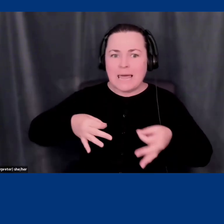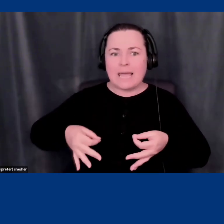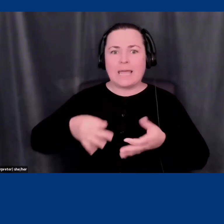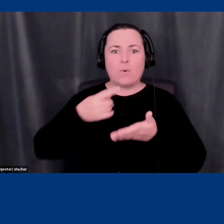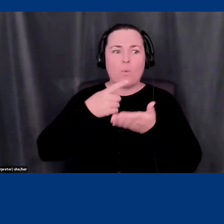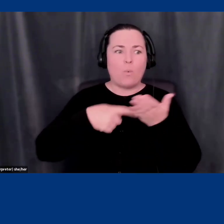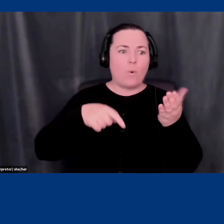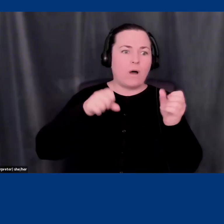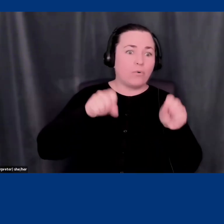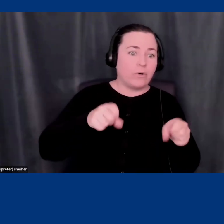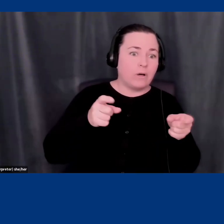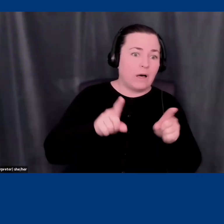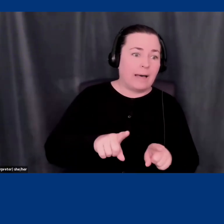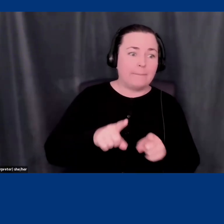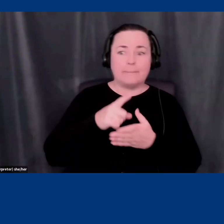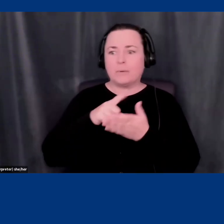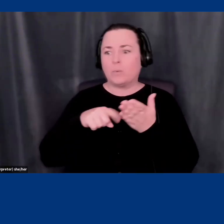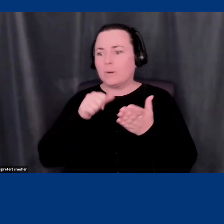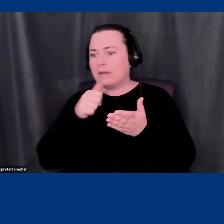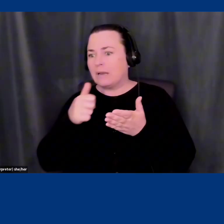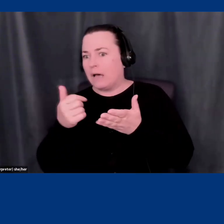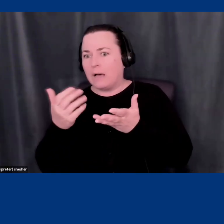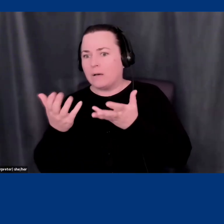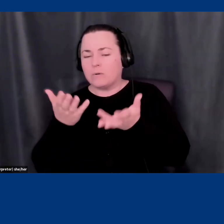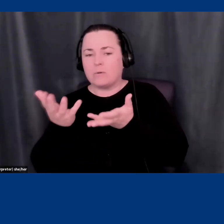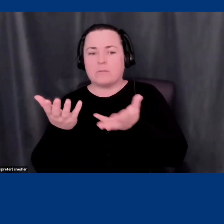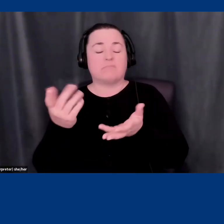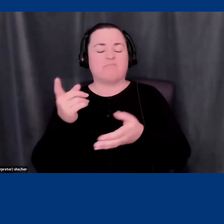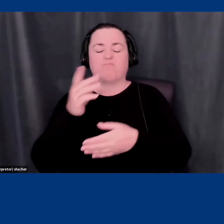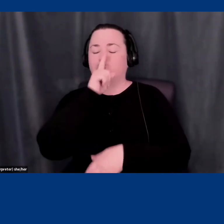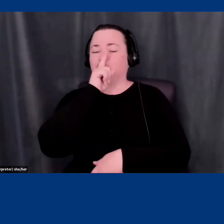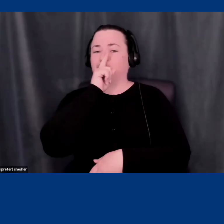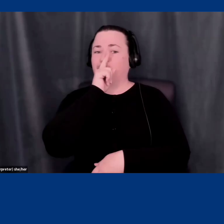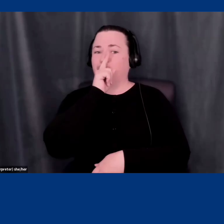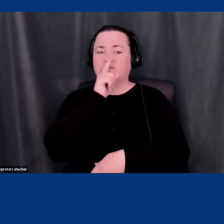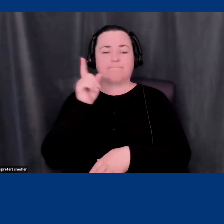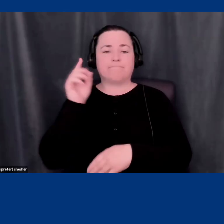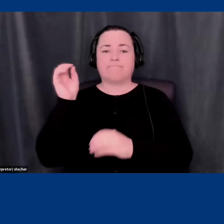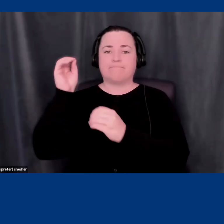not happen. And there was none of that with with Brandie.